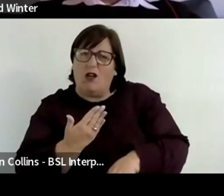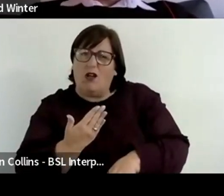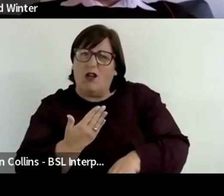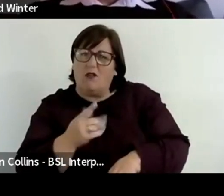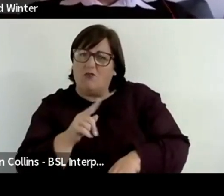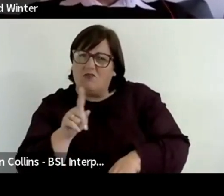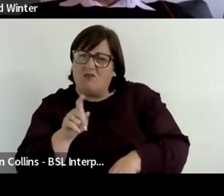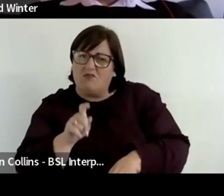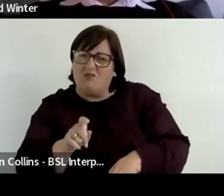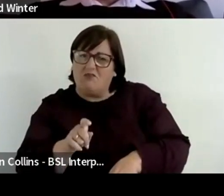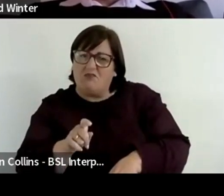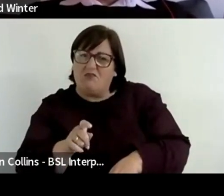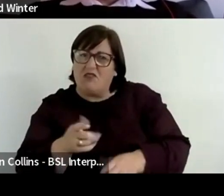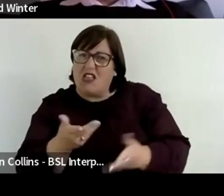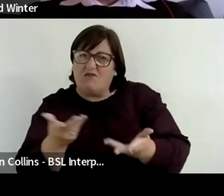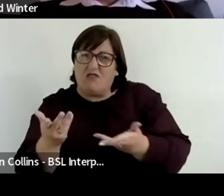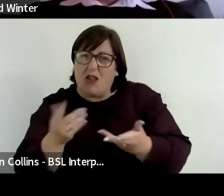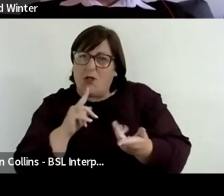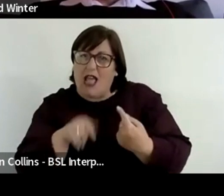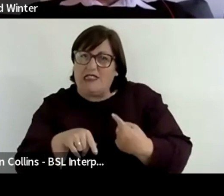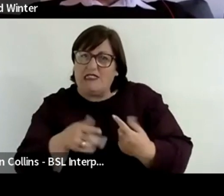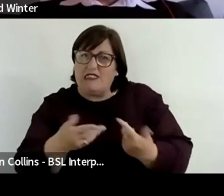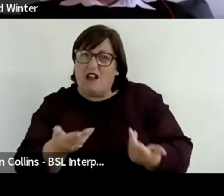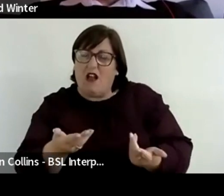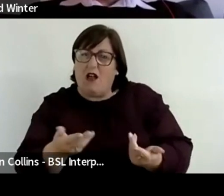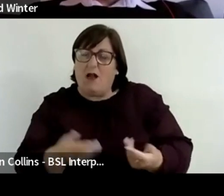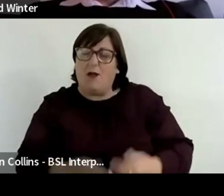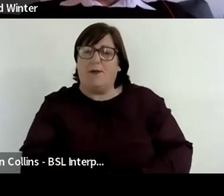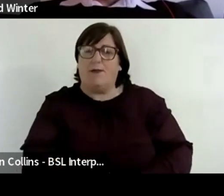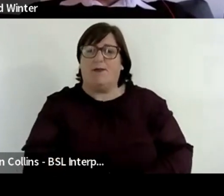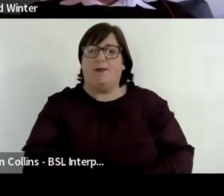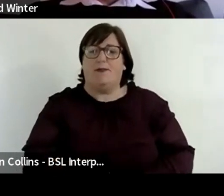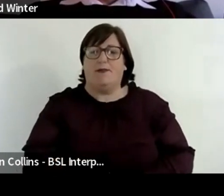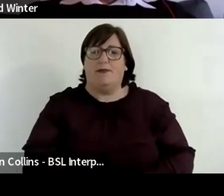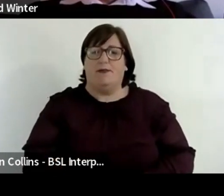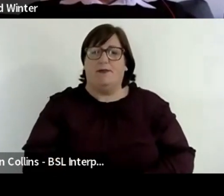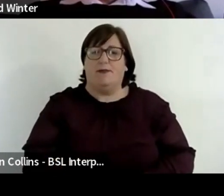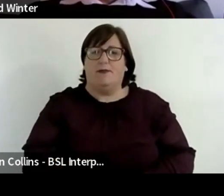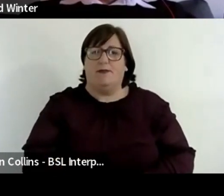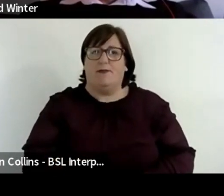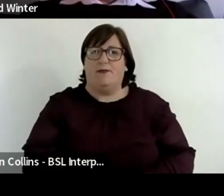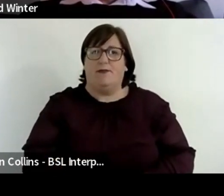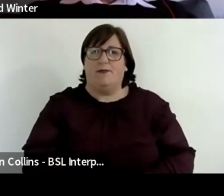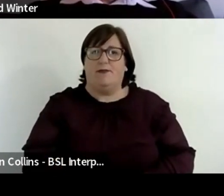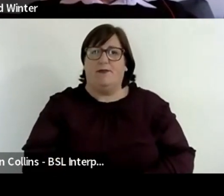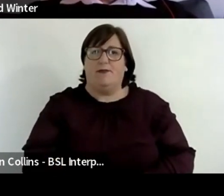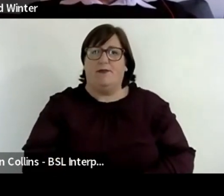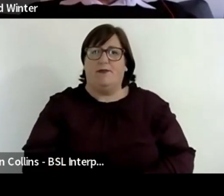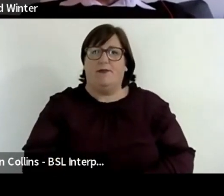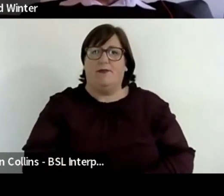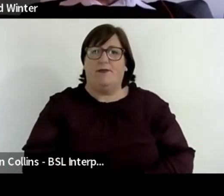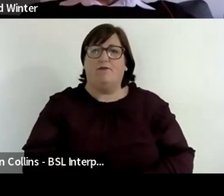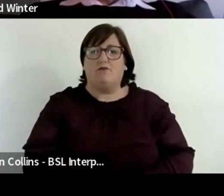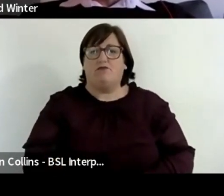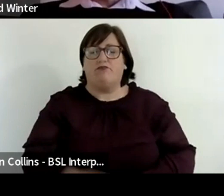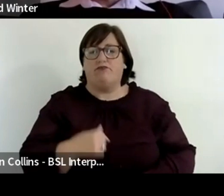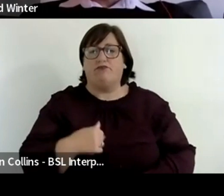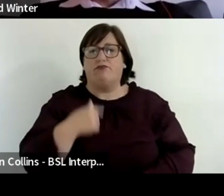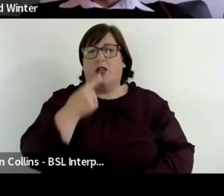Could you expand on that a bit maybe? Can I a little bit as a hiring manager if that helps.